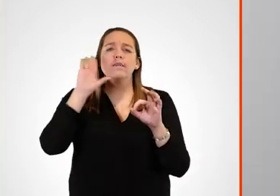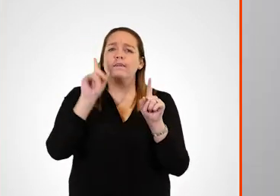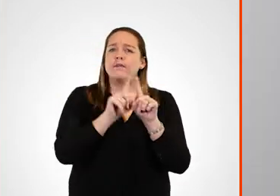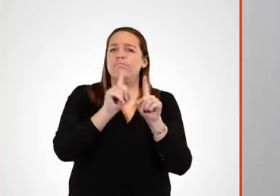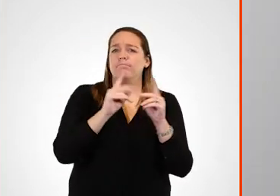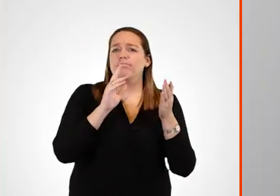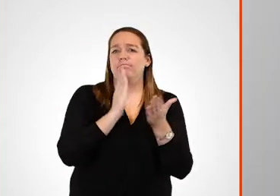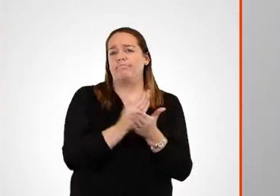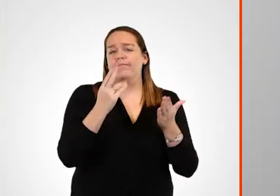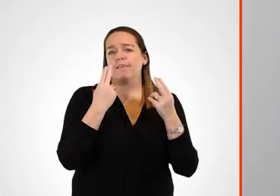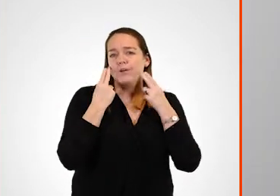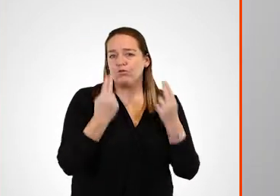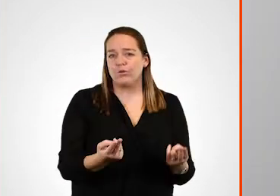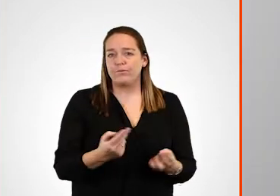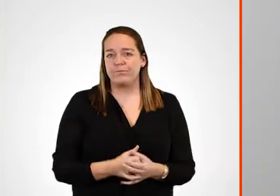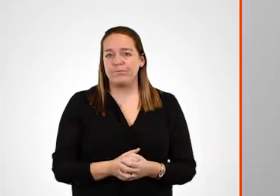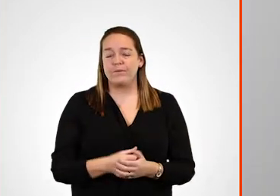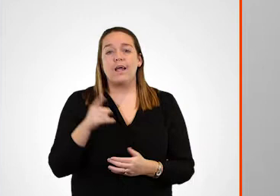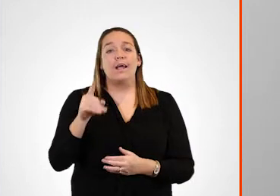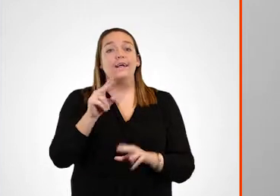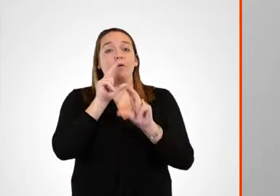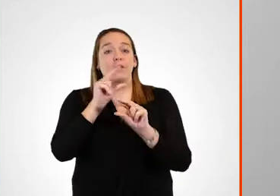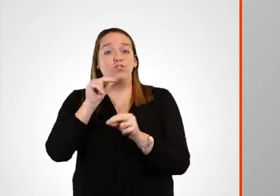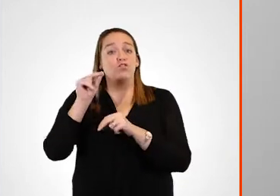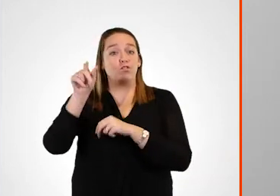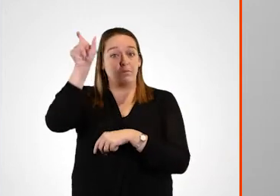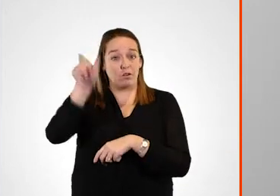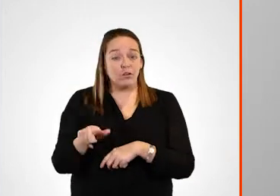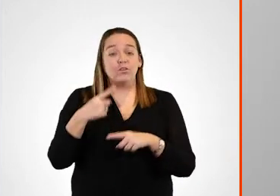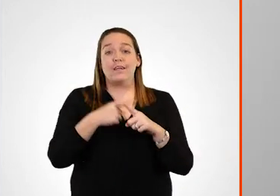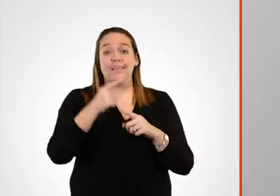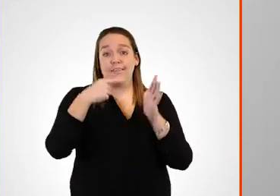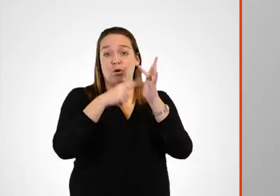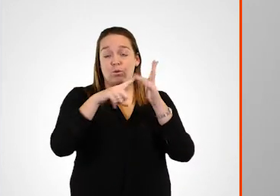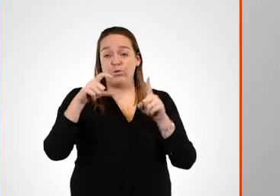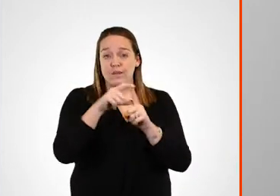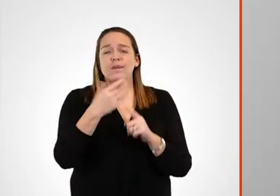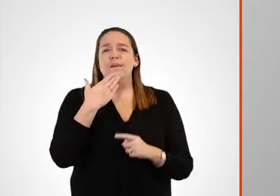So speech pathologists and teachers of the deaf keep in mind these sorts